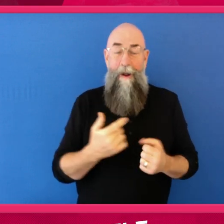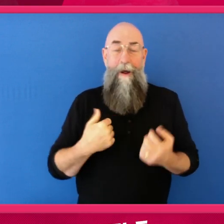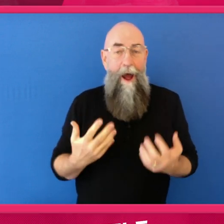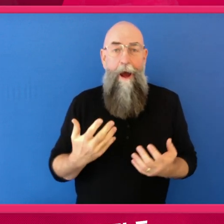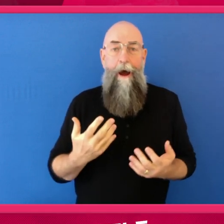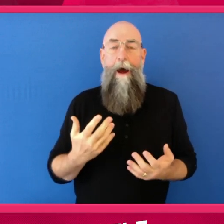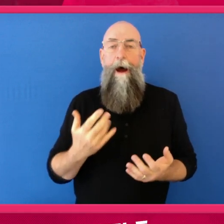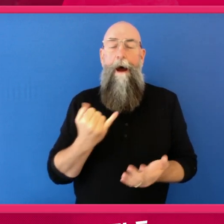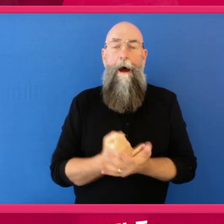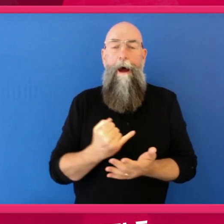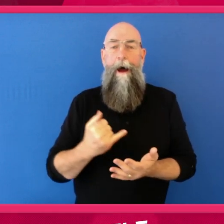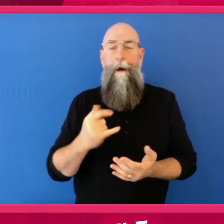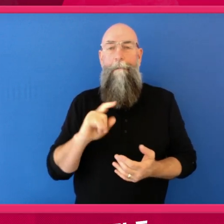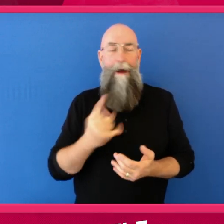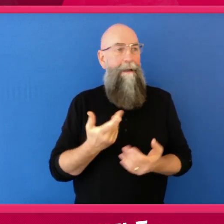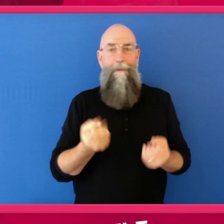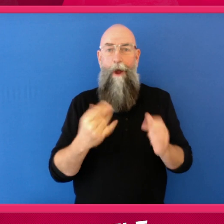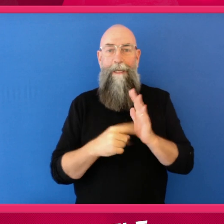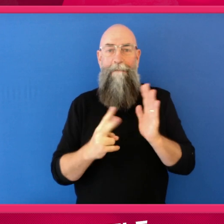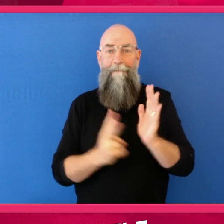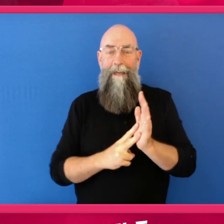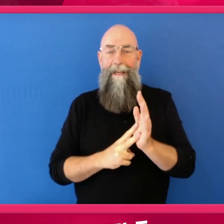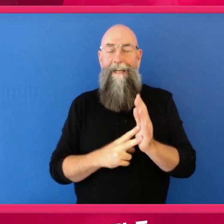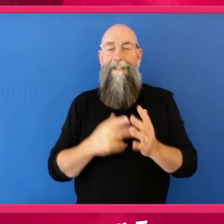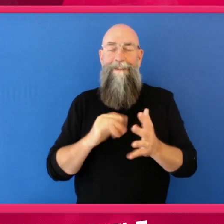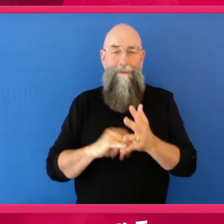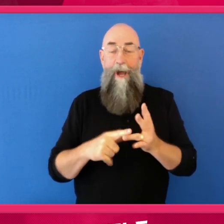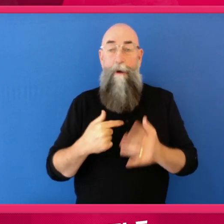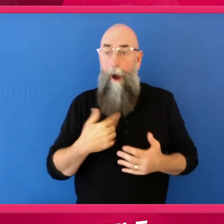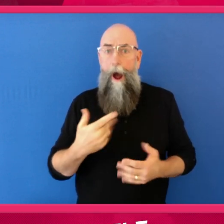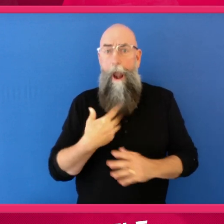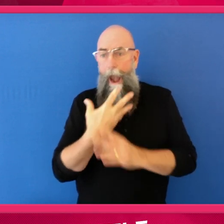I've got to get one'. So I had to fork up the money and buy myself a PS5 and that's